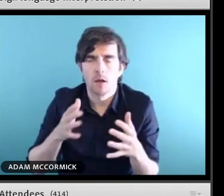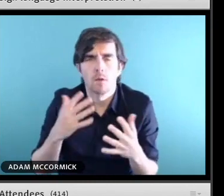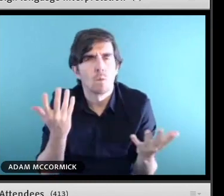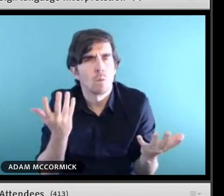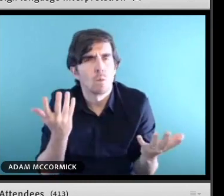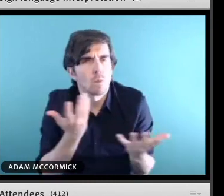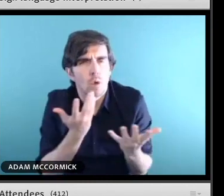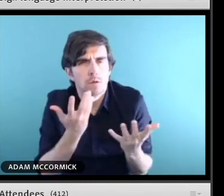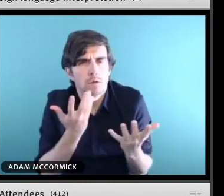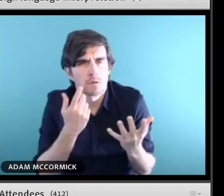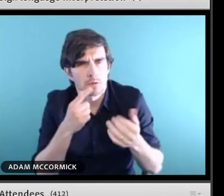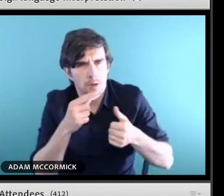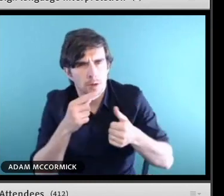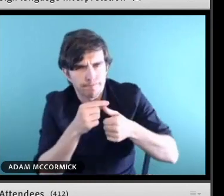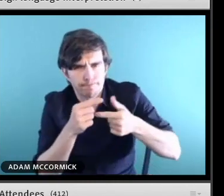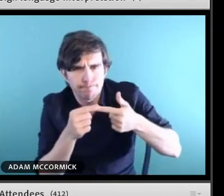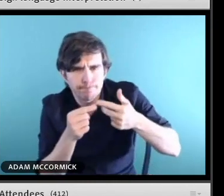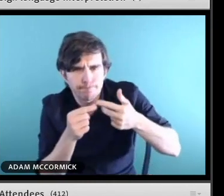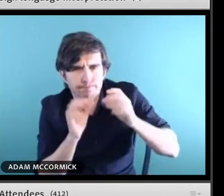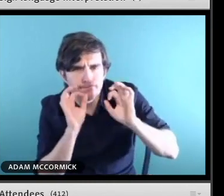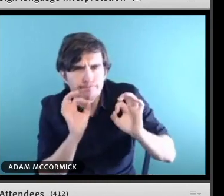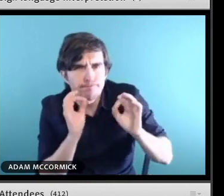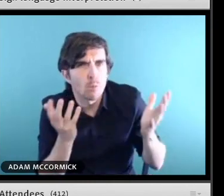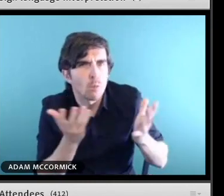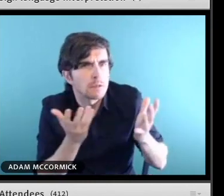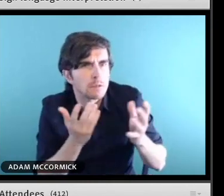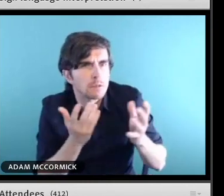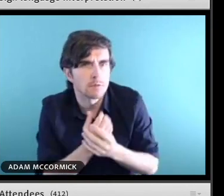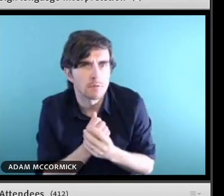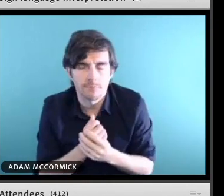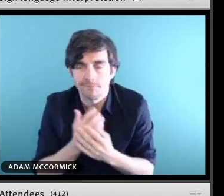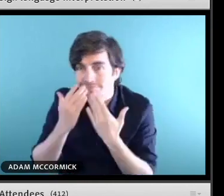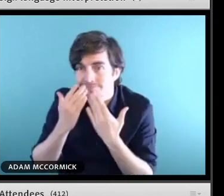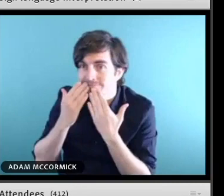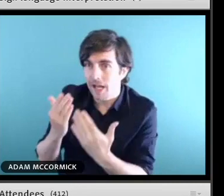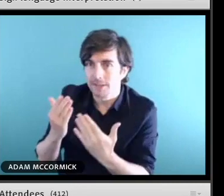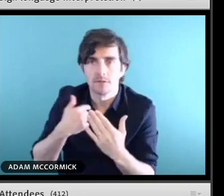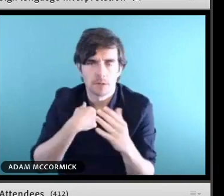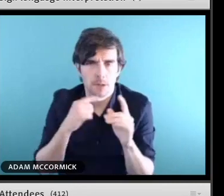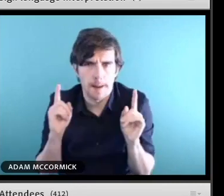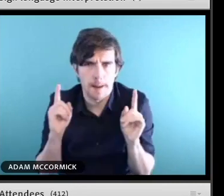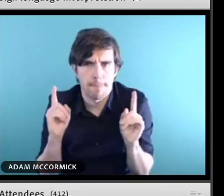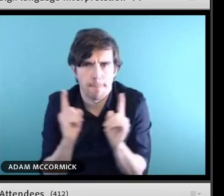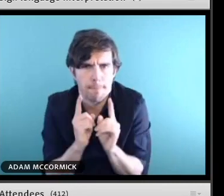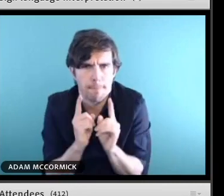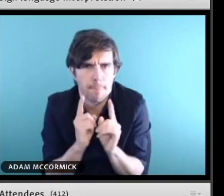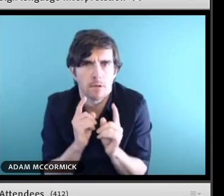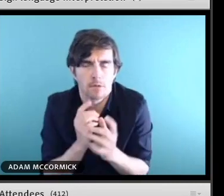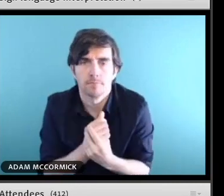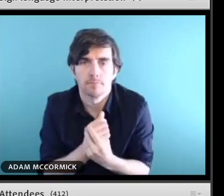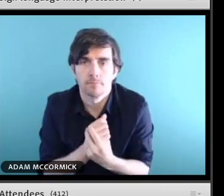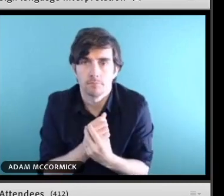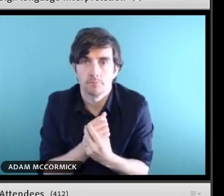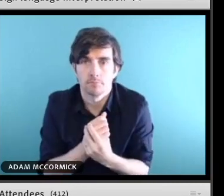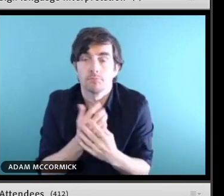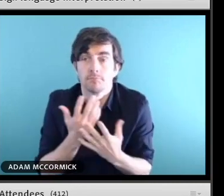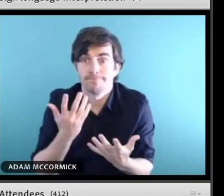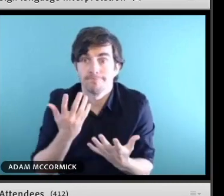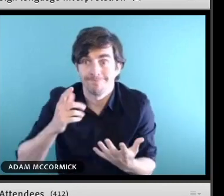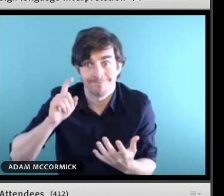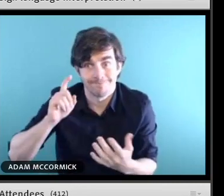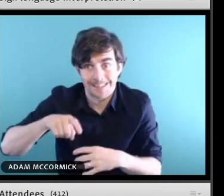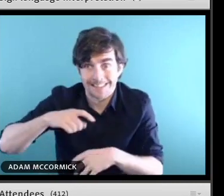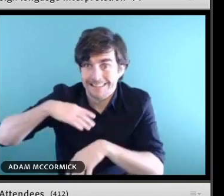mentioned earlier. People with disabilities can also exercise preventative measures that